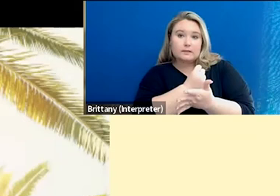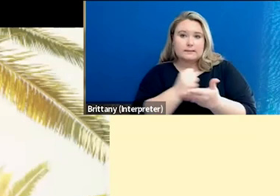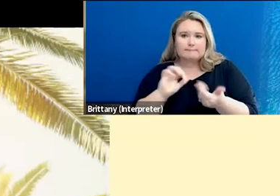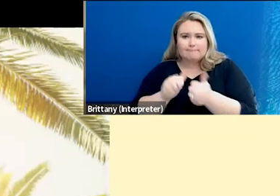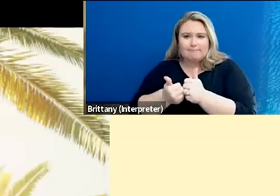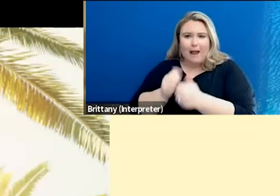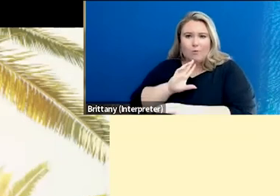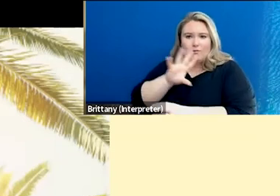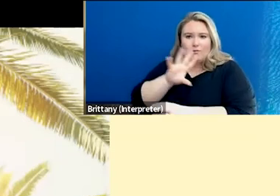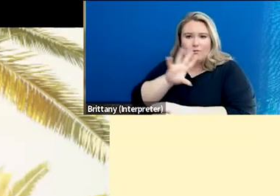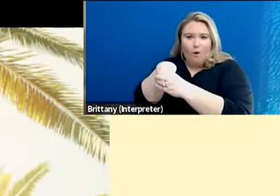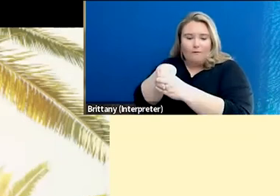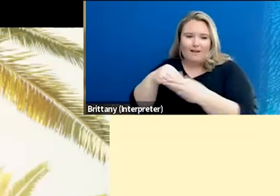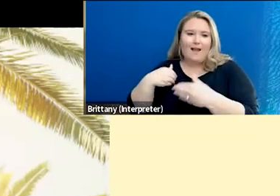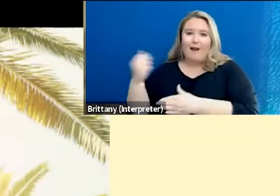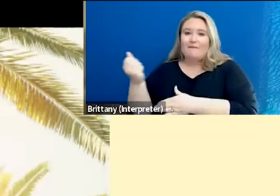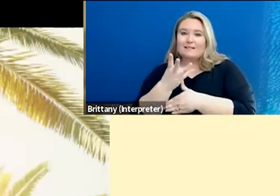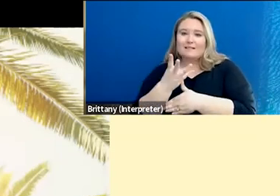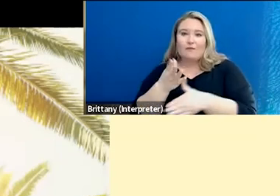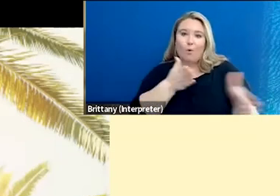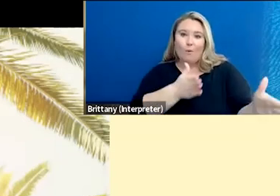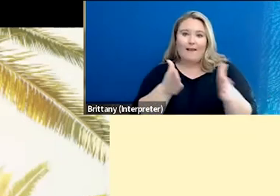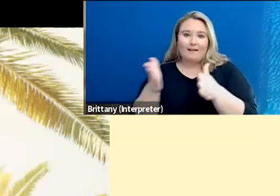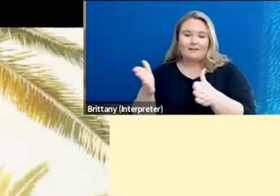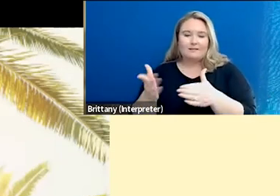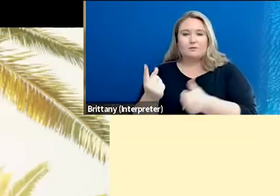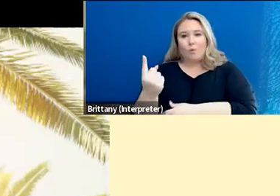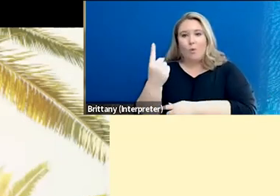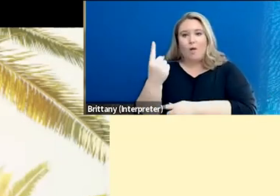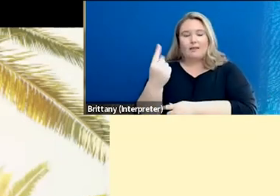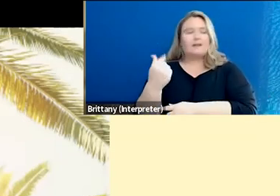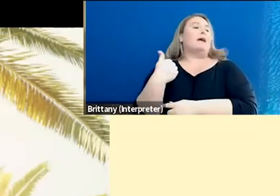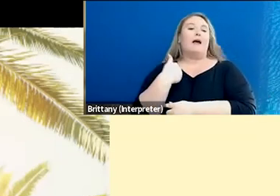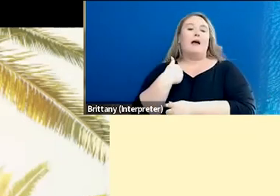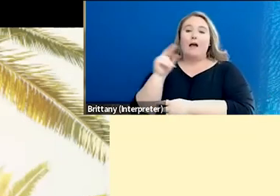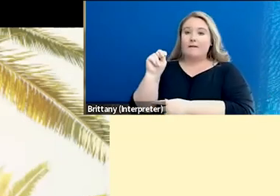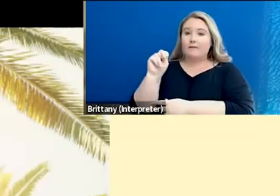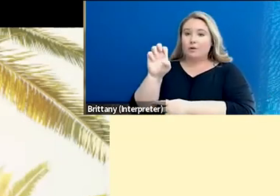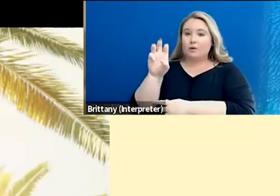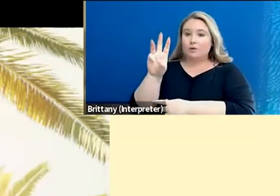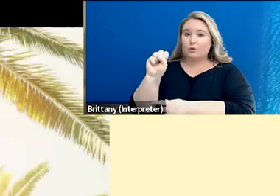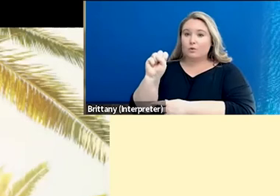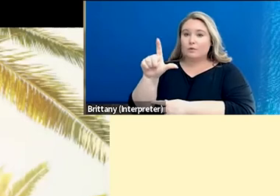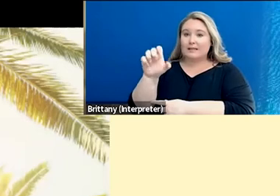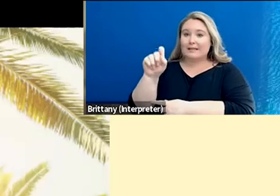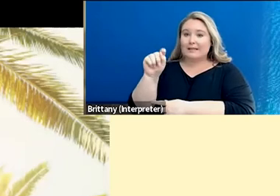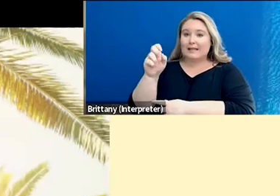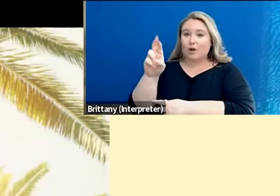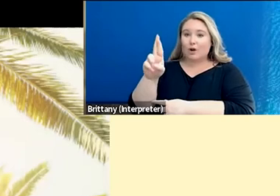with our organization. One thing we have a newsletter that goes out every quarter. I'm sorry. Next slide, please.